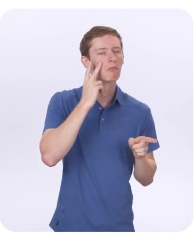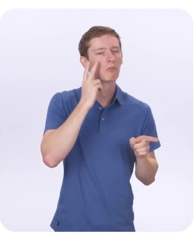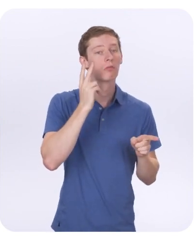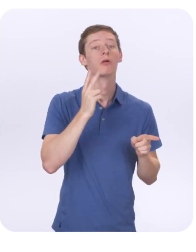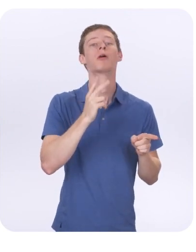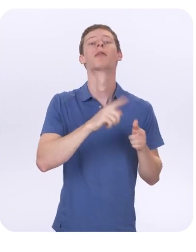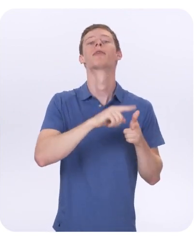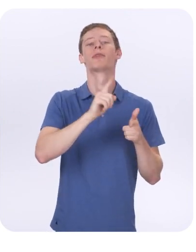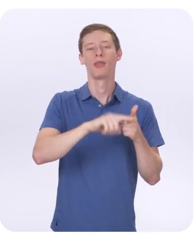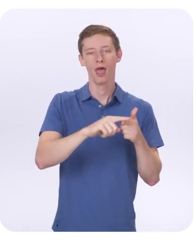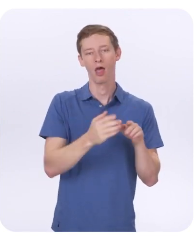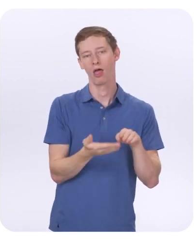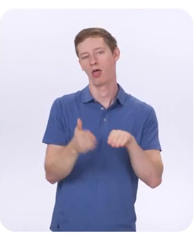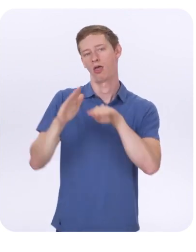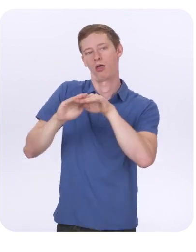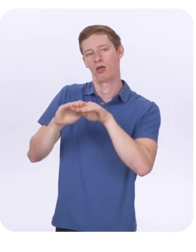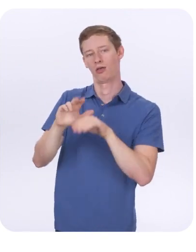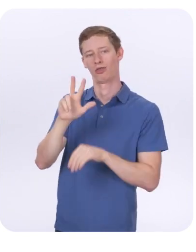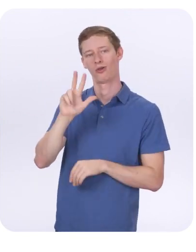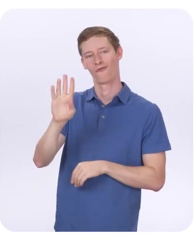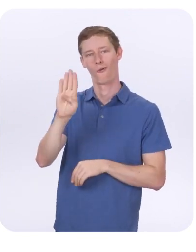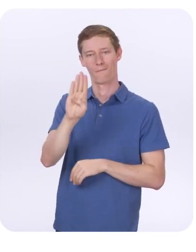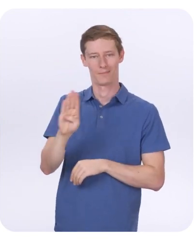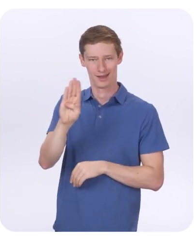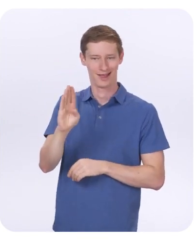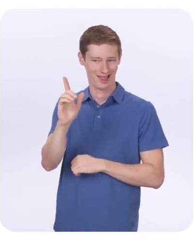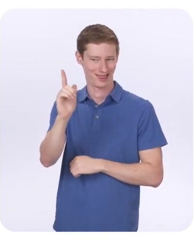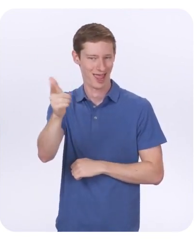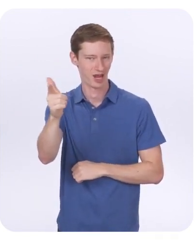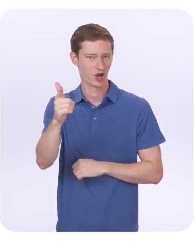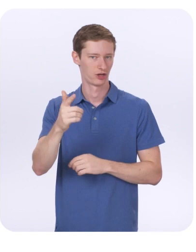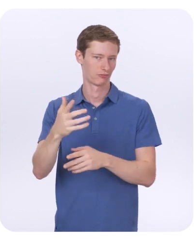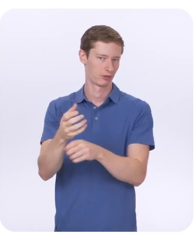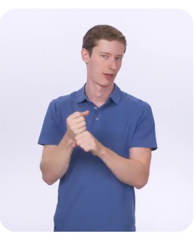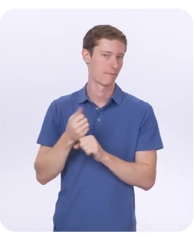So in practice, smaller models can be run on laptops and are often used